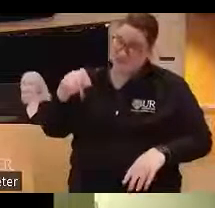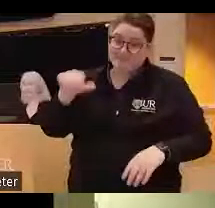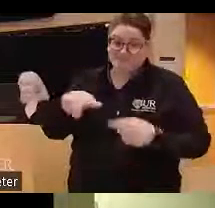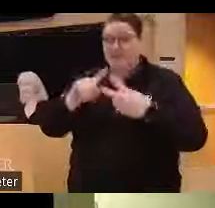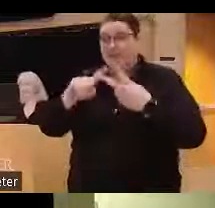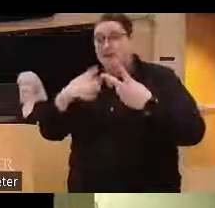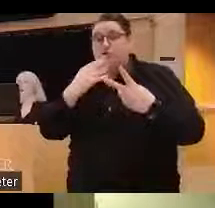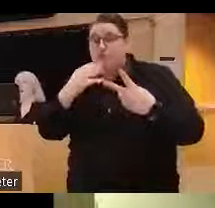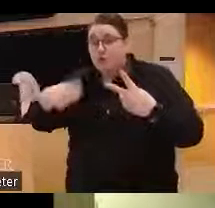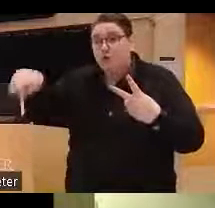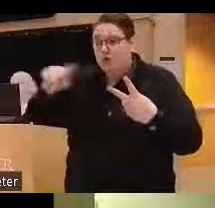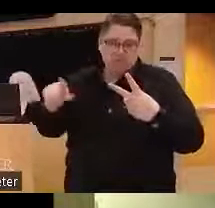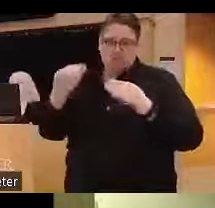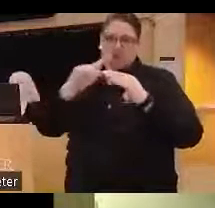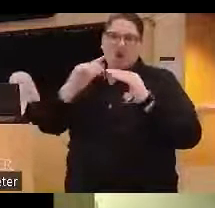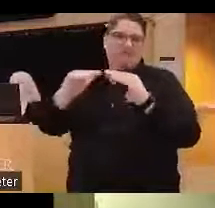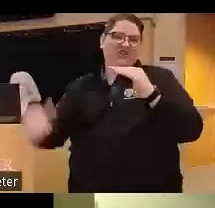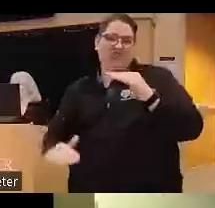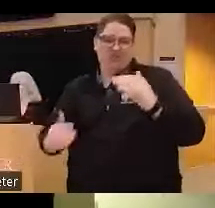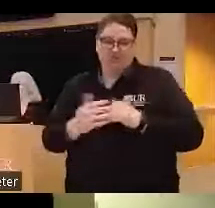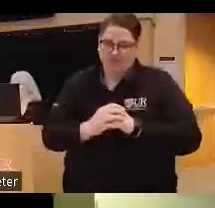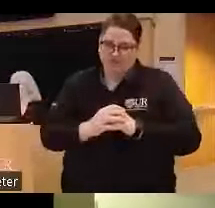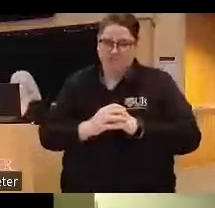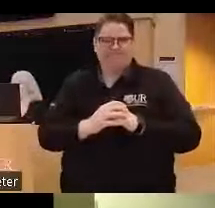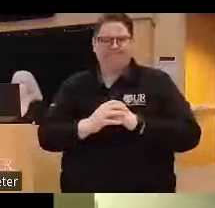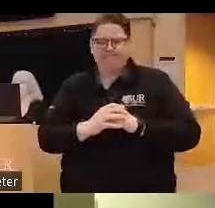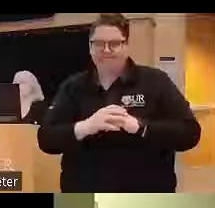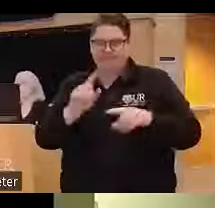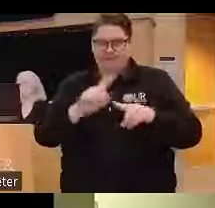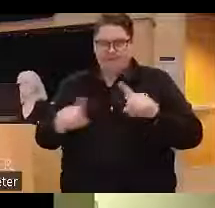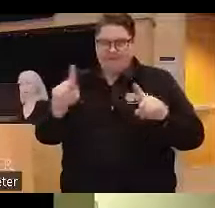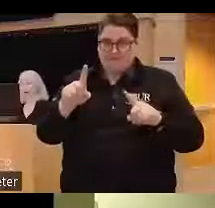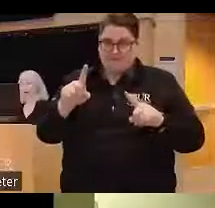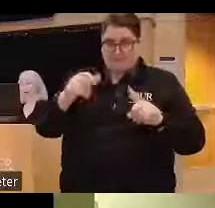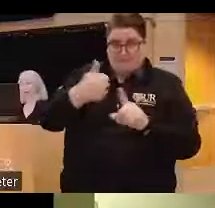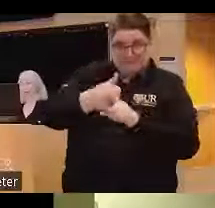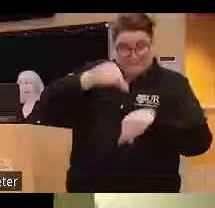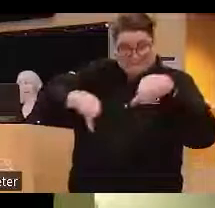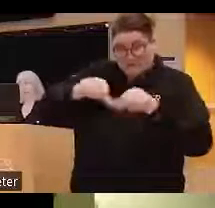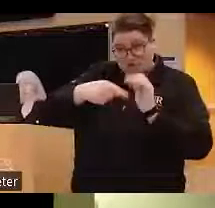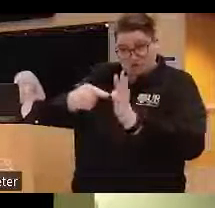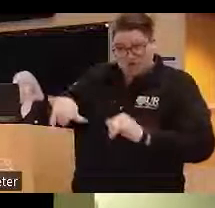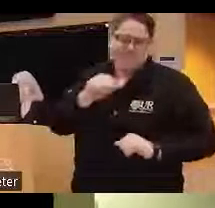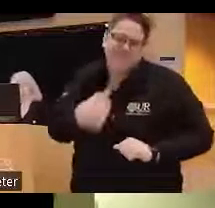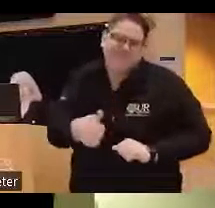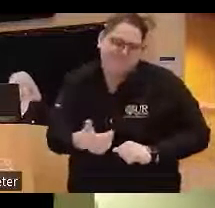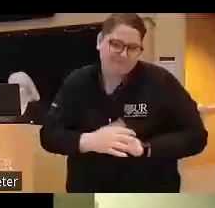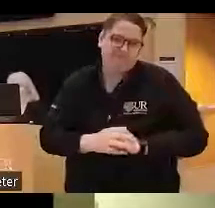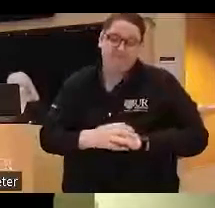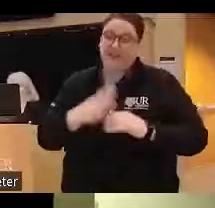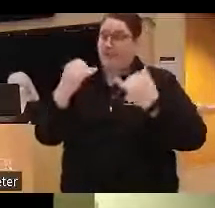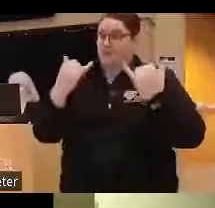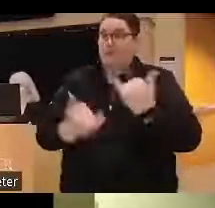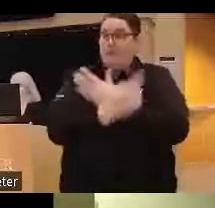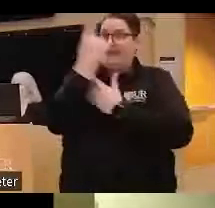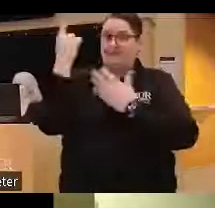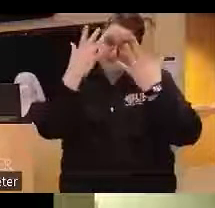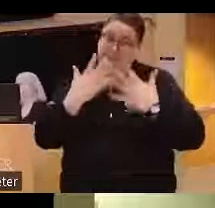saying some people are inferior um was never true um and now sadly America needs to correct